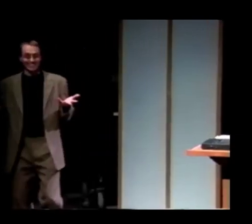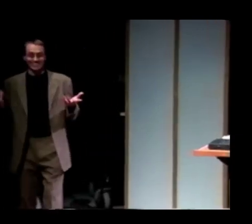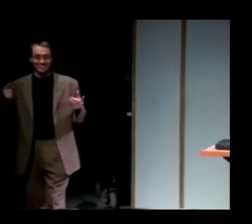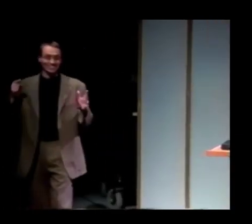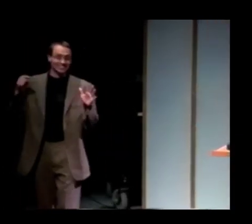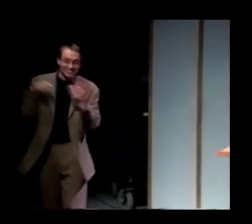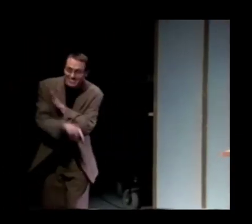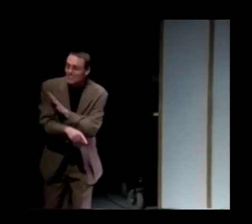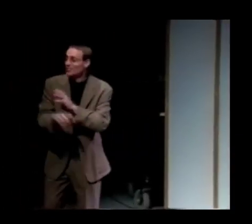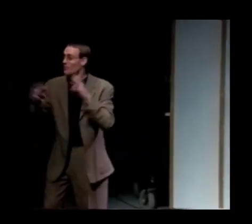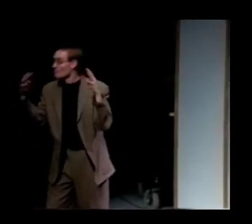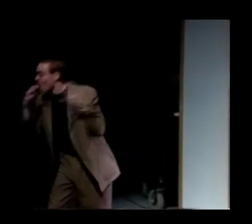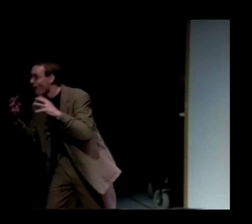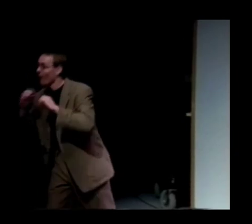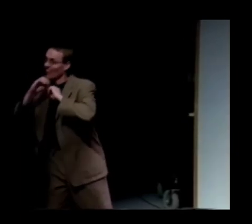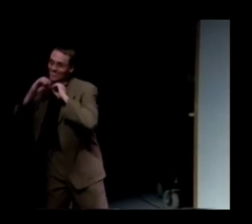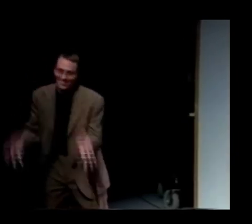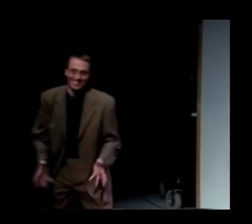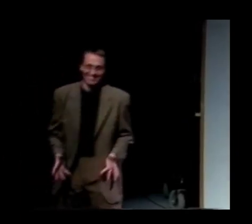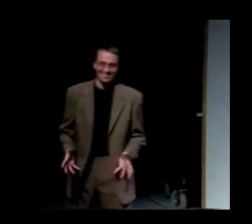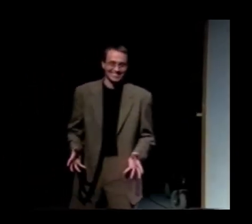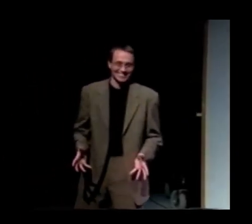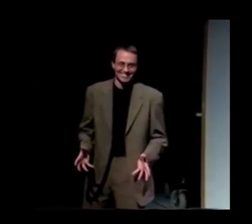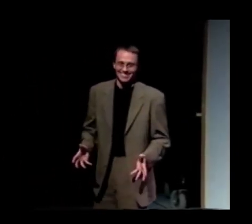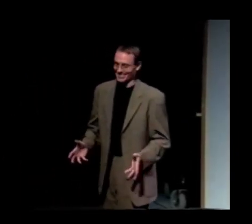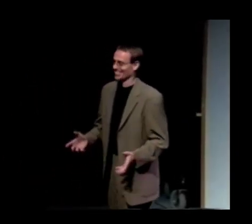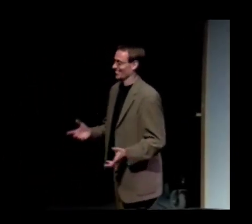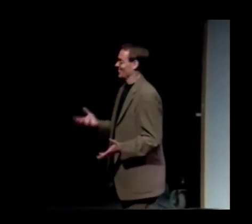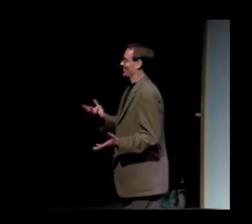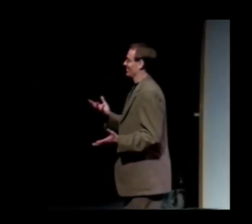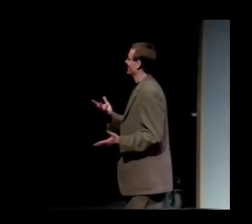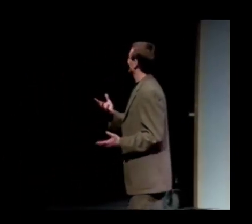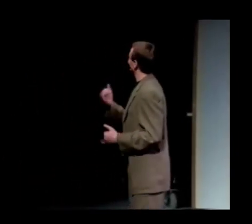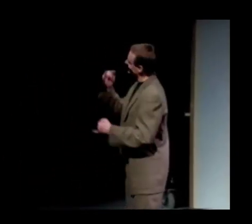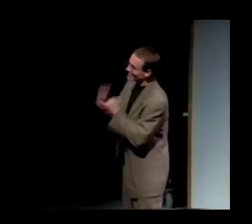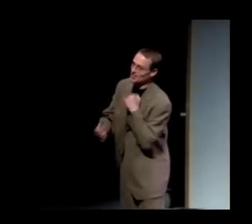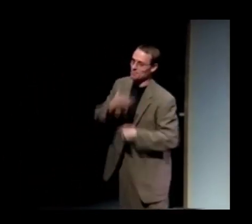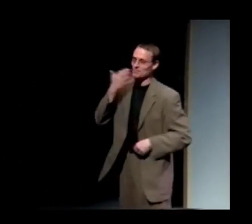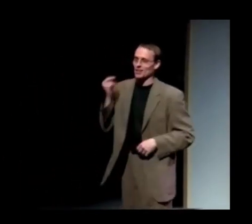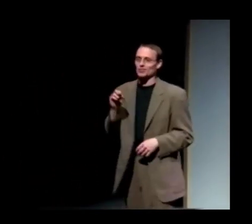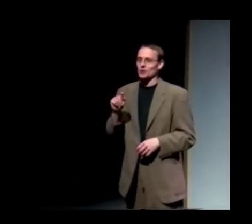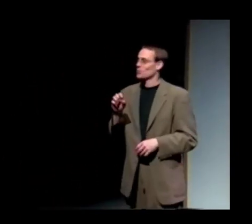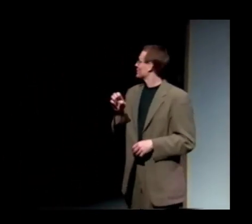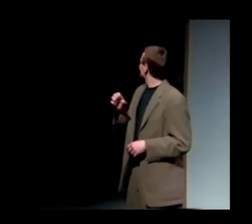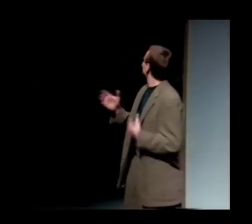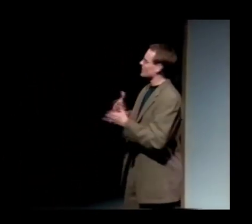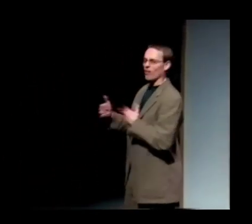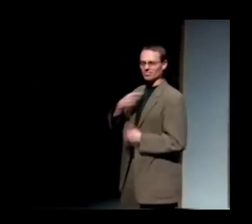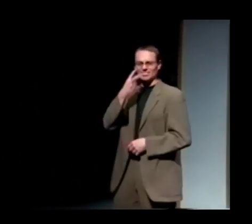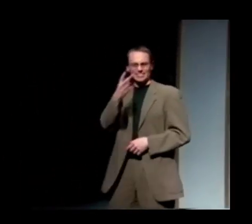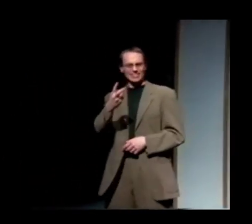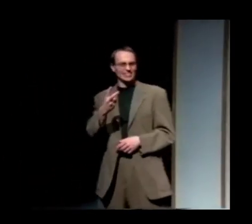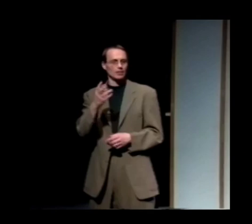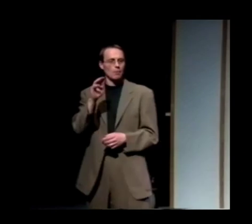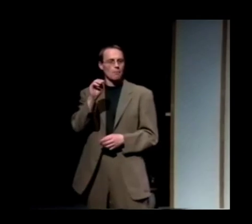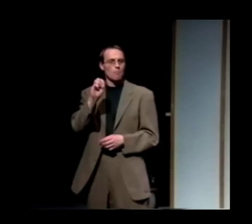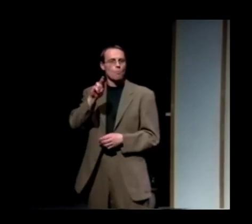THERE. THAT WAS GOOD. THAT WAS HAPPY, RIGHT? OK. NO WAR AND DESTRUCTION, DEATH AND BLOOD. OK. THAT WAS GOOD. FINALLY. PHEW.